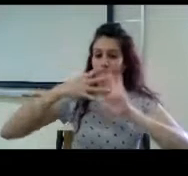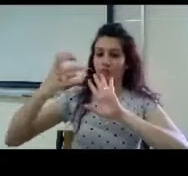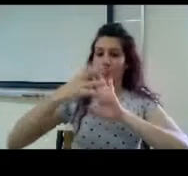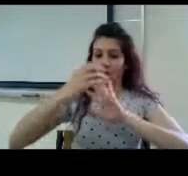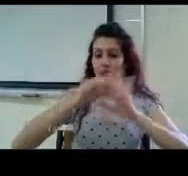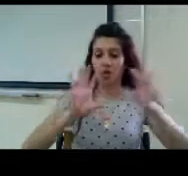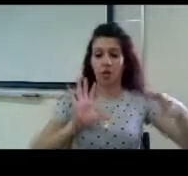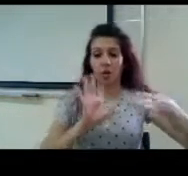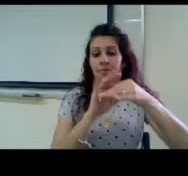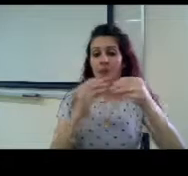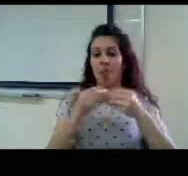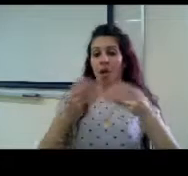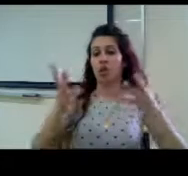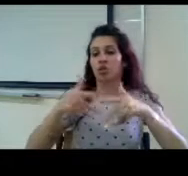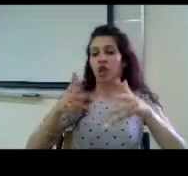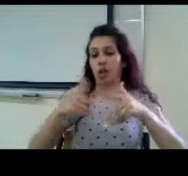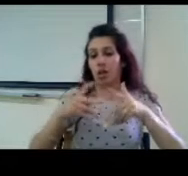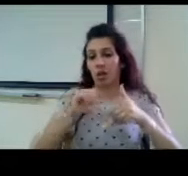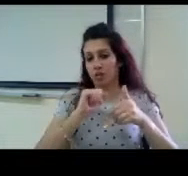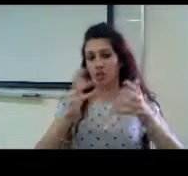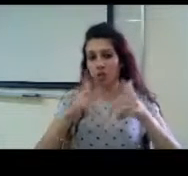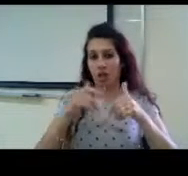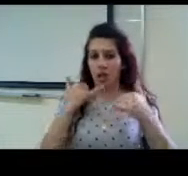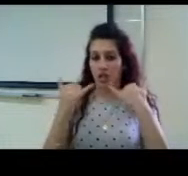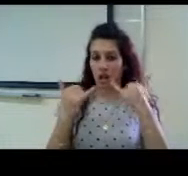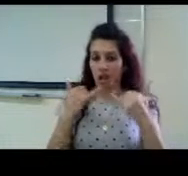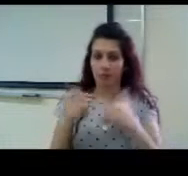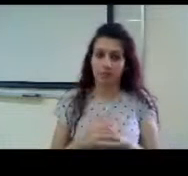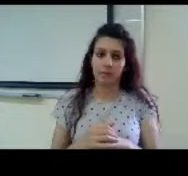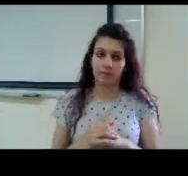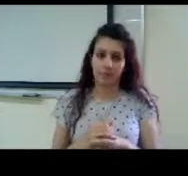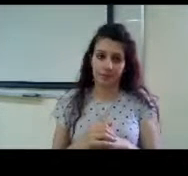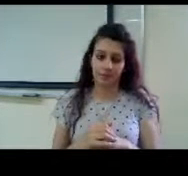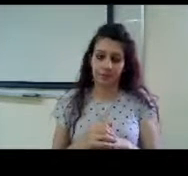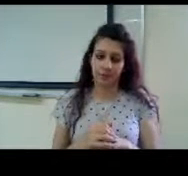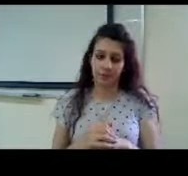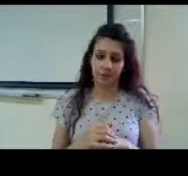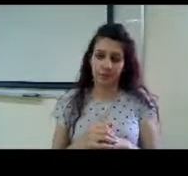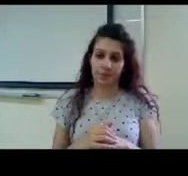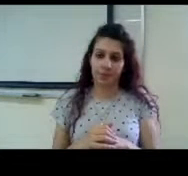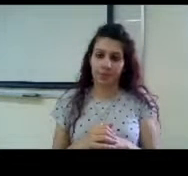subscribers and non buona phone subscribers on the public Internet the